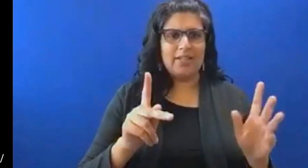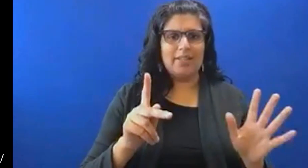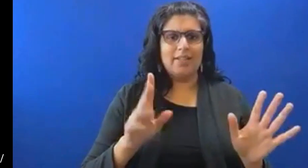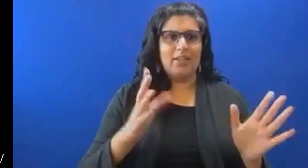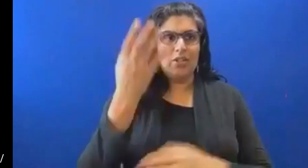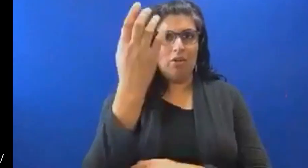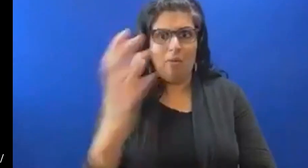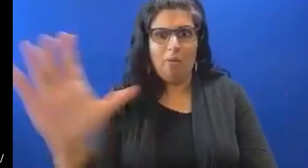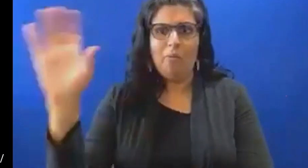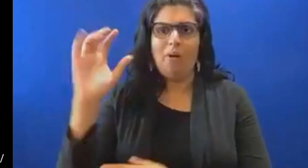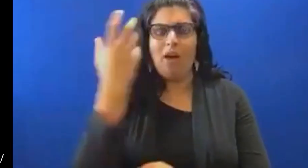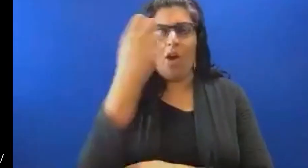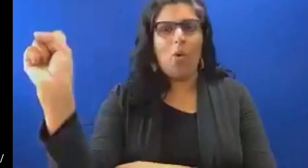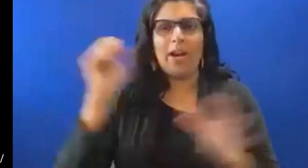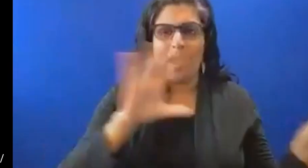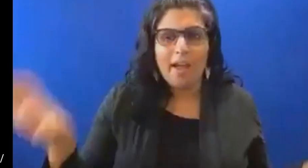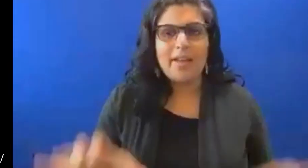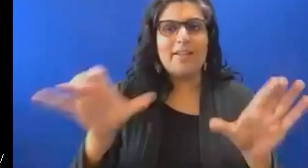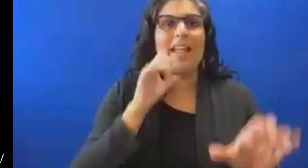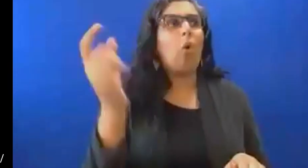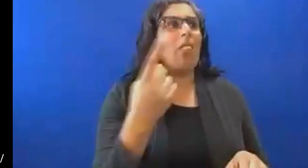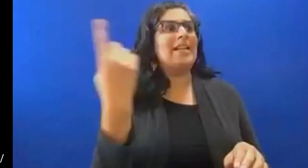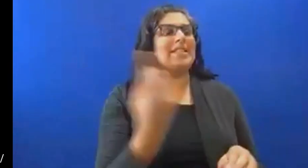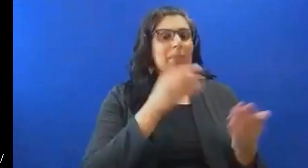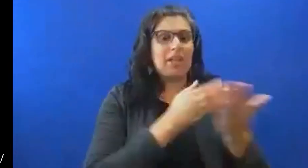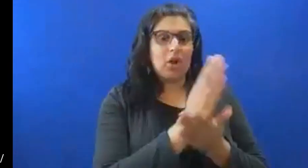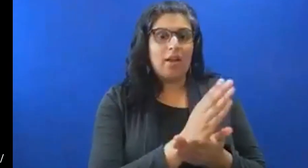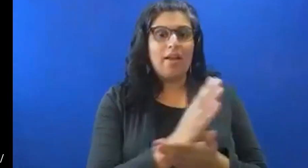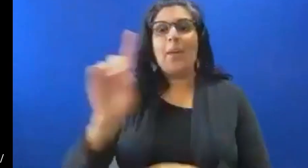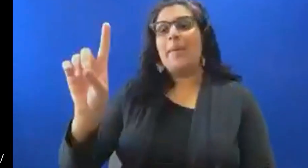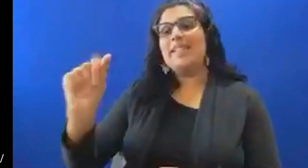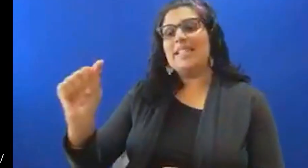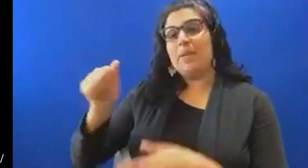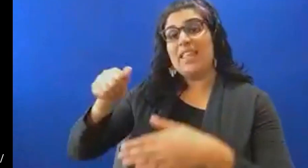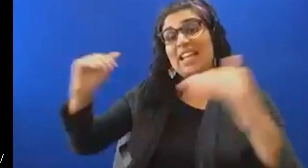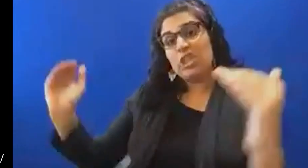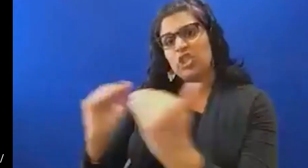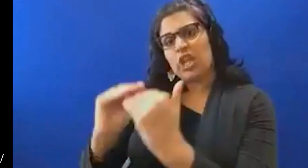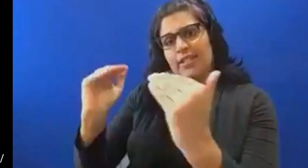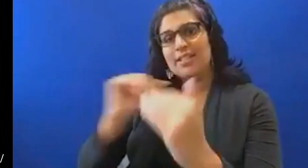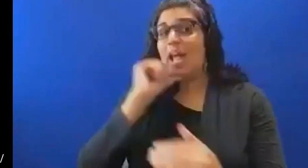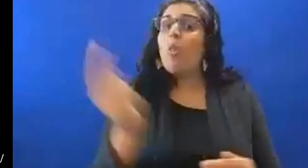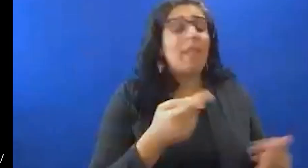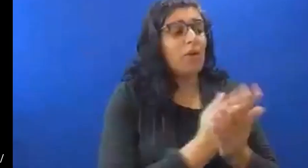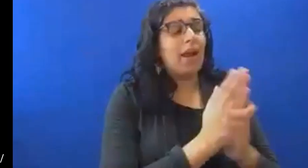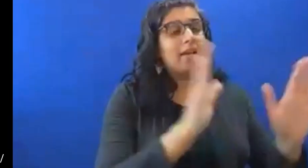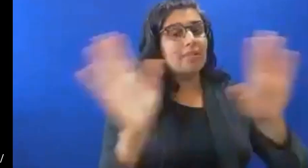disability rights and towards the conversation of Disability Justice. Okay. I want to get back to that in a minute.